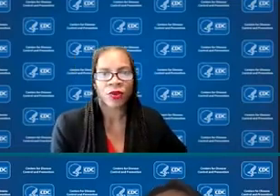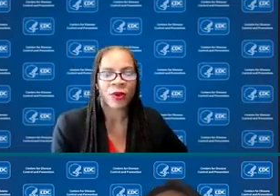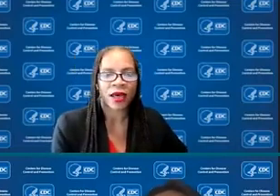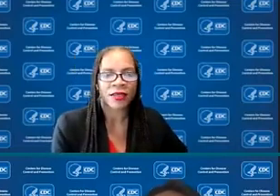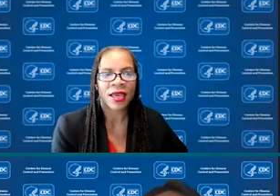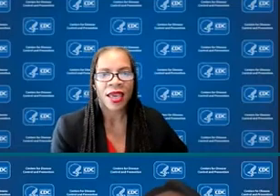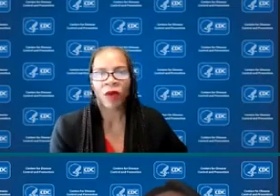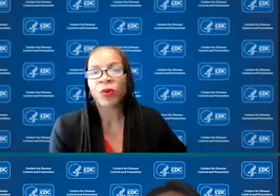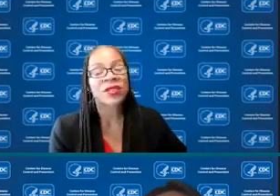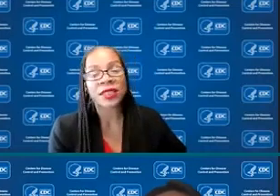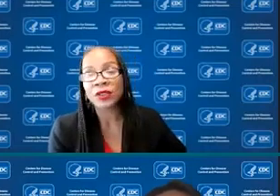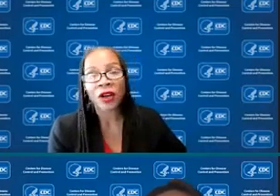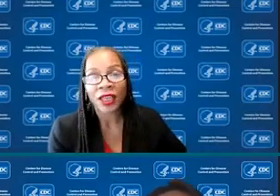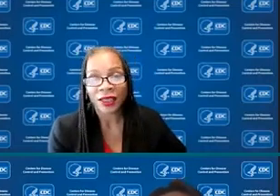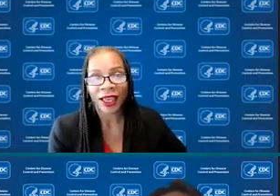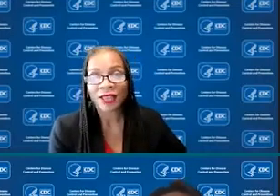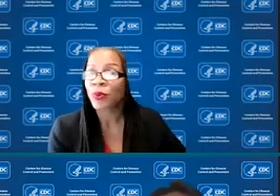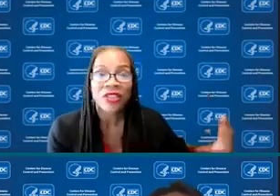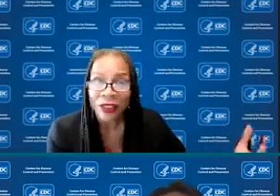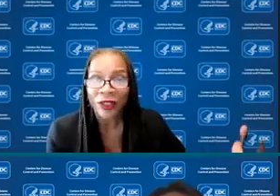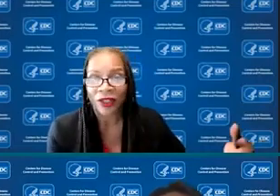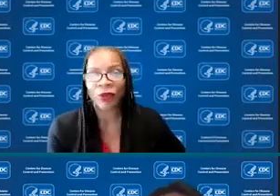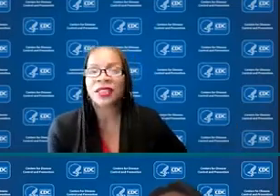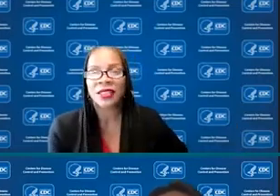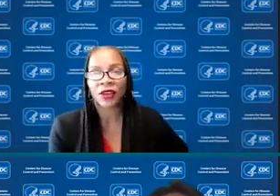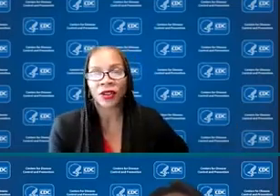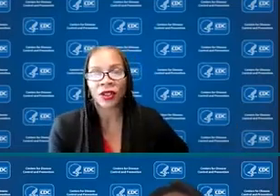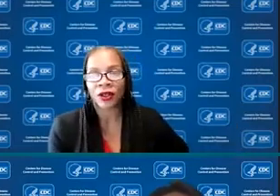the response, and we were still learning. As we’re still learning. We’ll continue to learn.